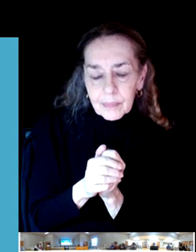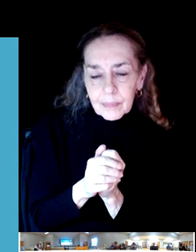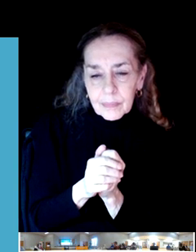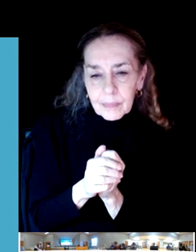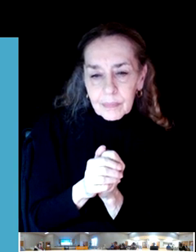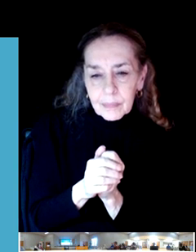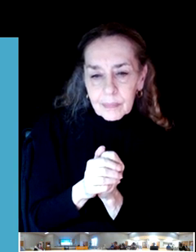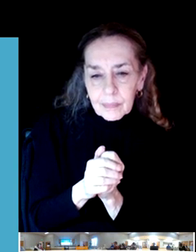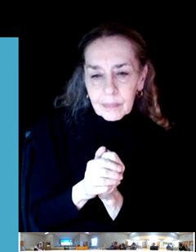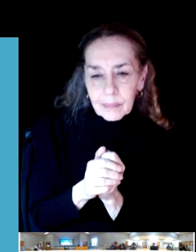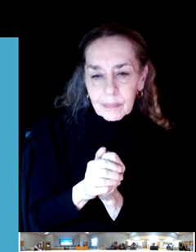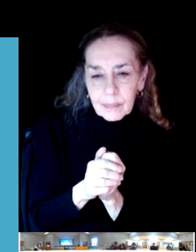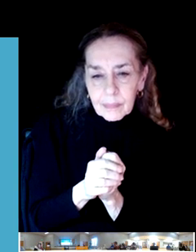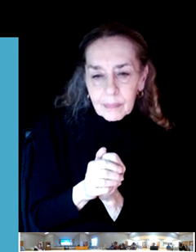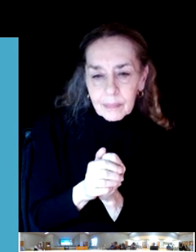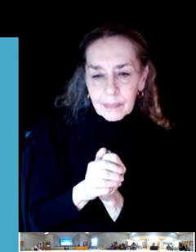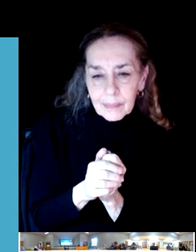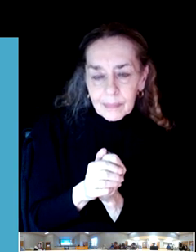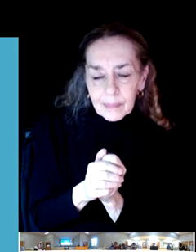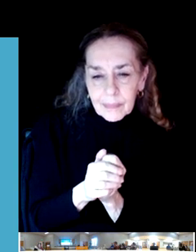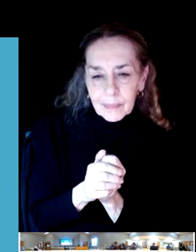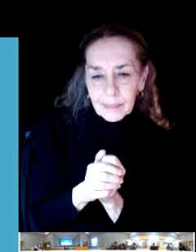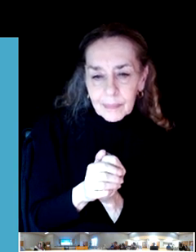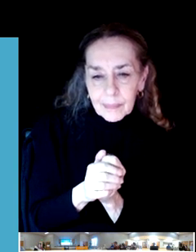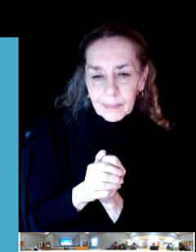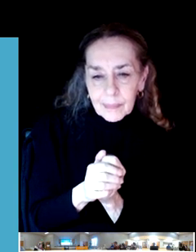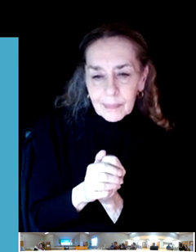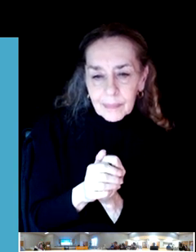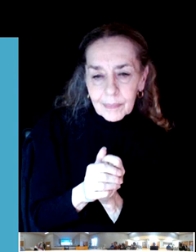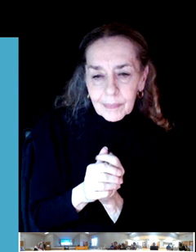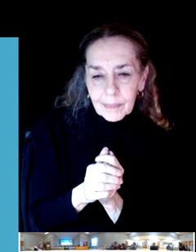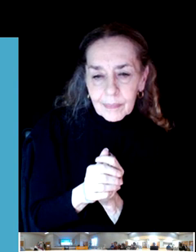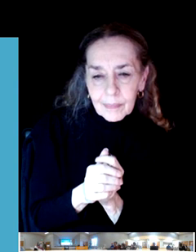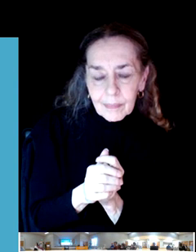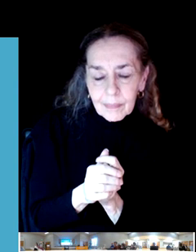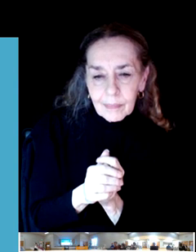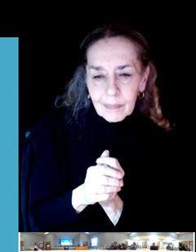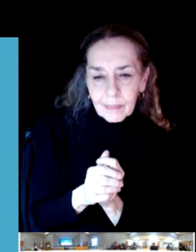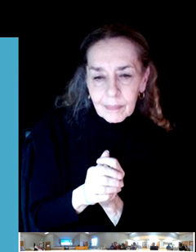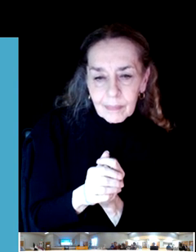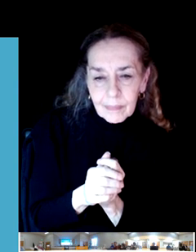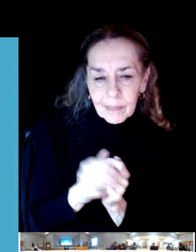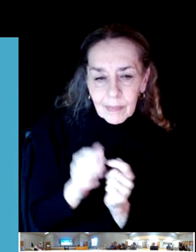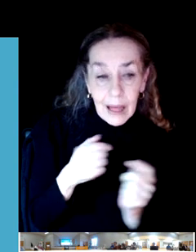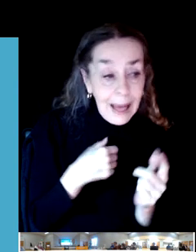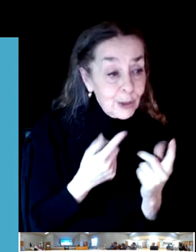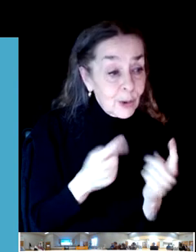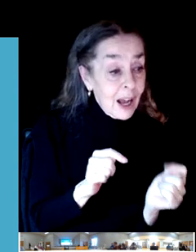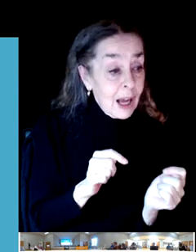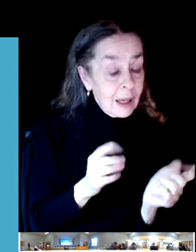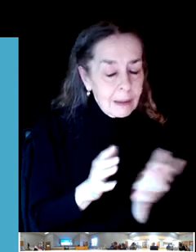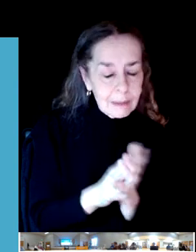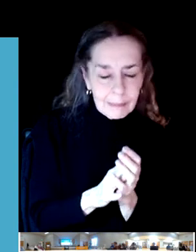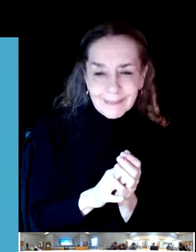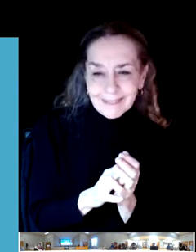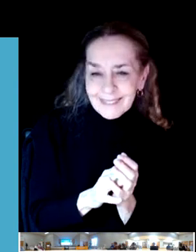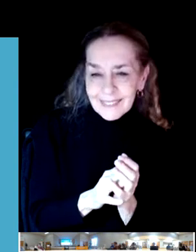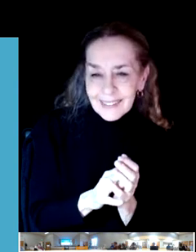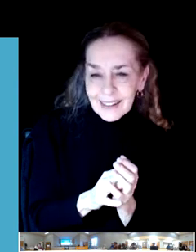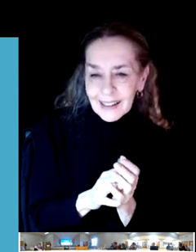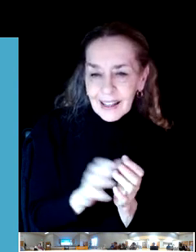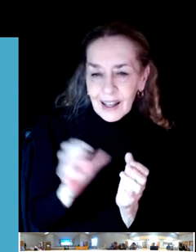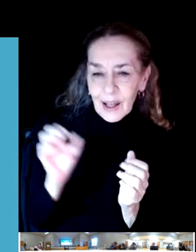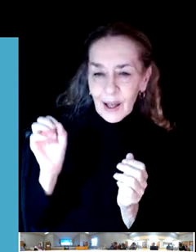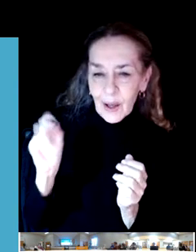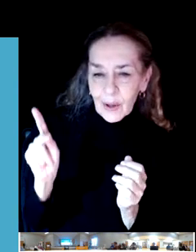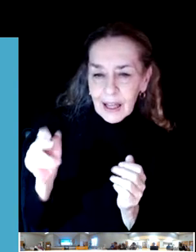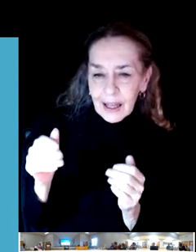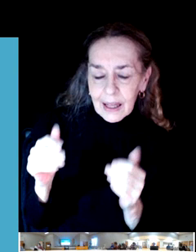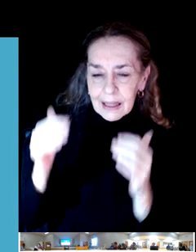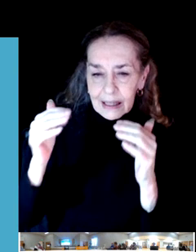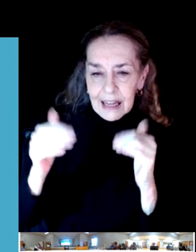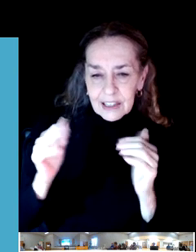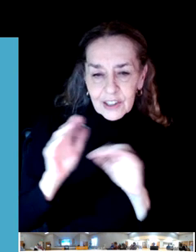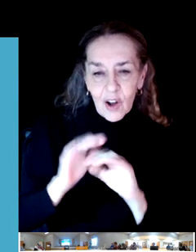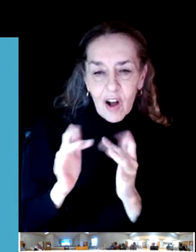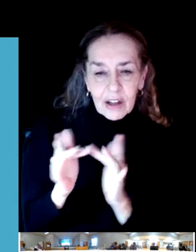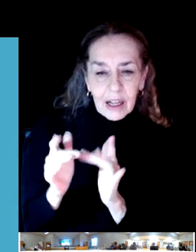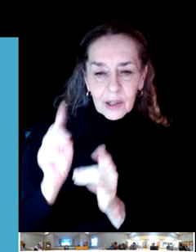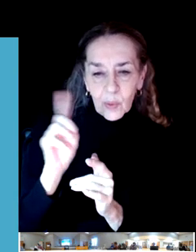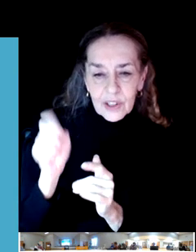OK, we have our next online question which said it seems like the sport of disc golf